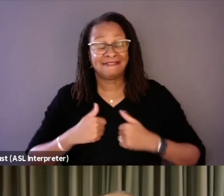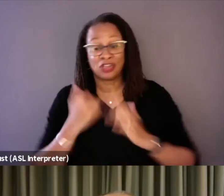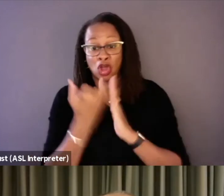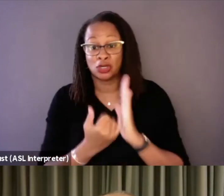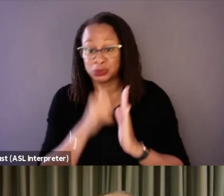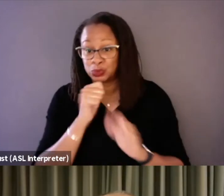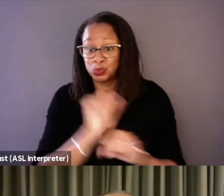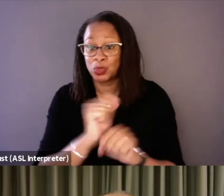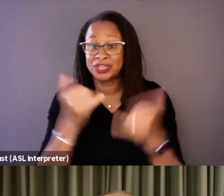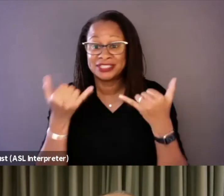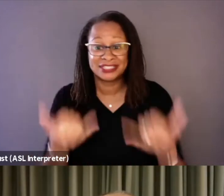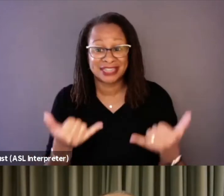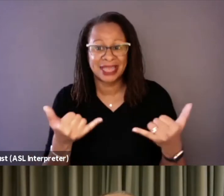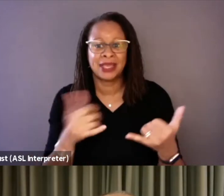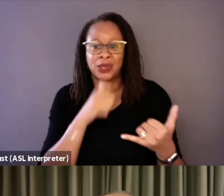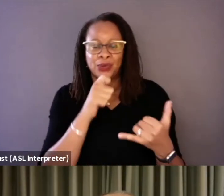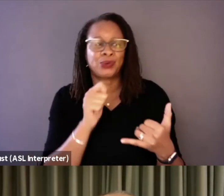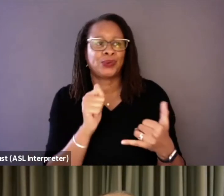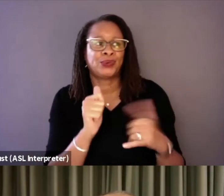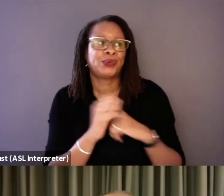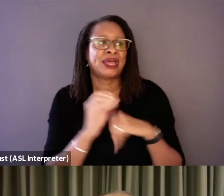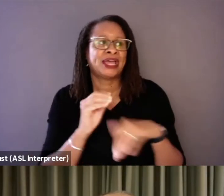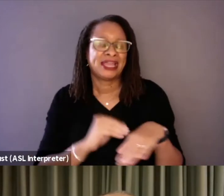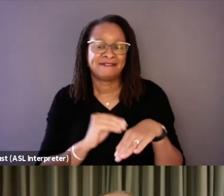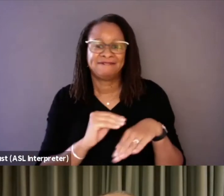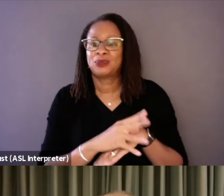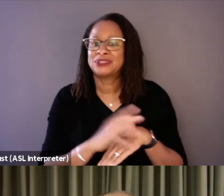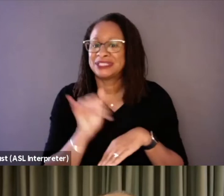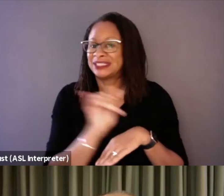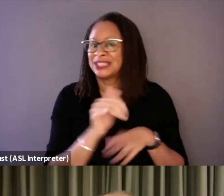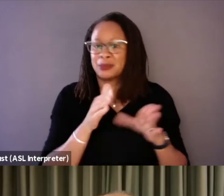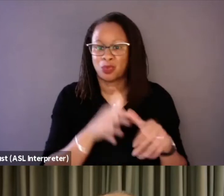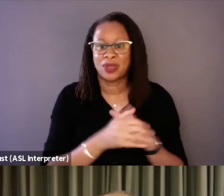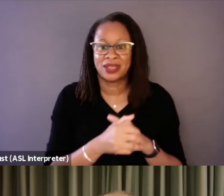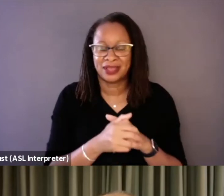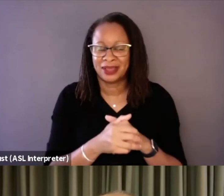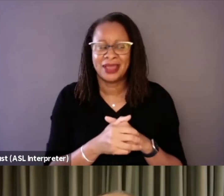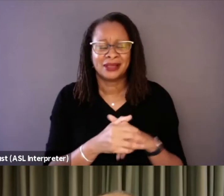Or is there anyone he's influenced so much that you see, aha that's that's the Wojnarowicz in this person.